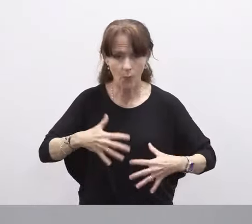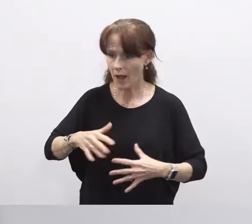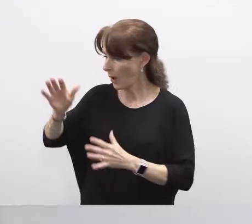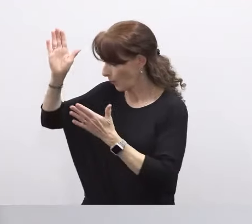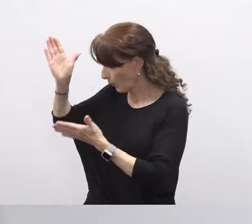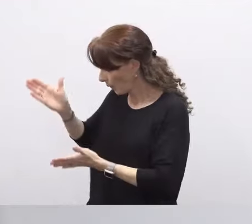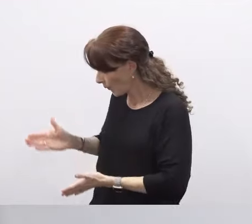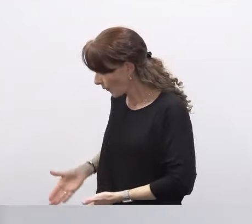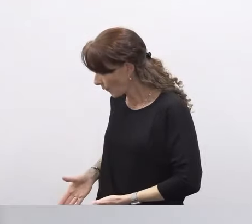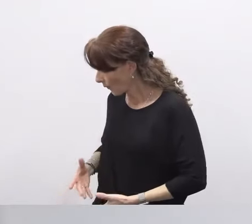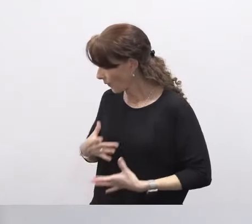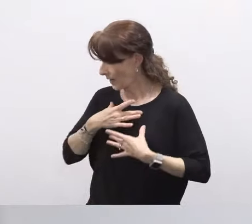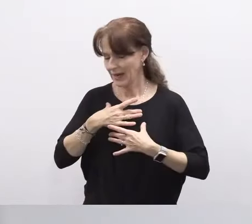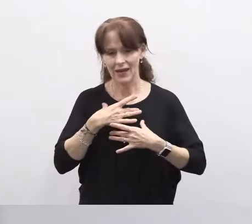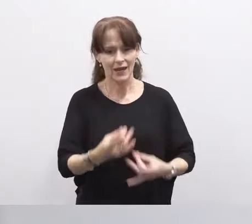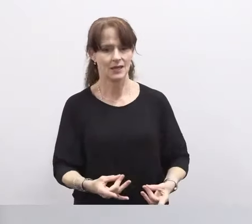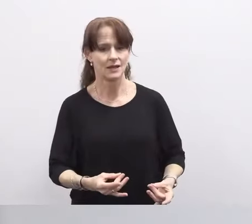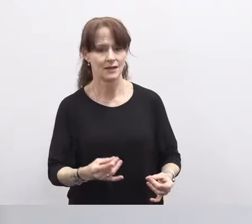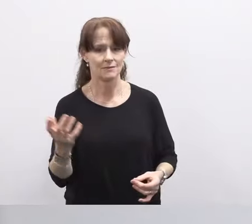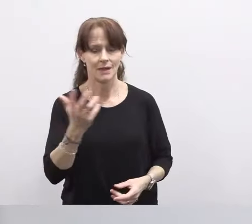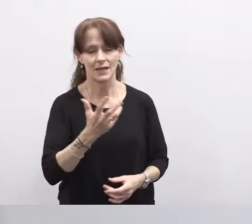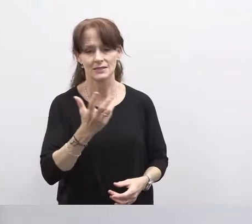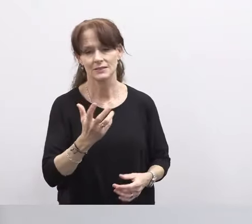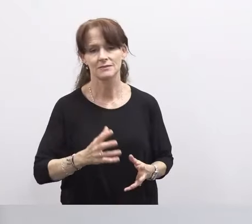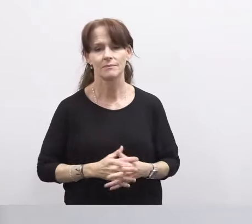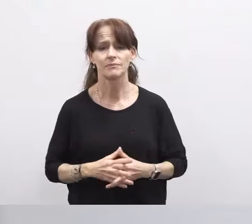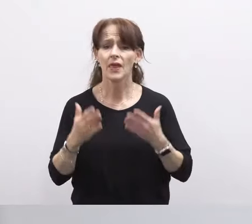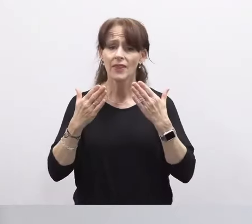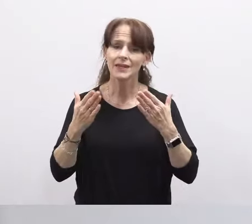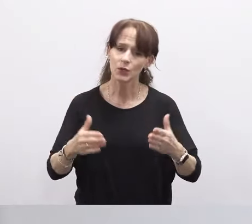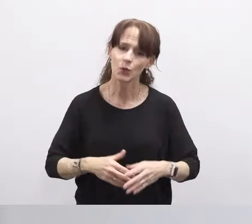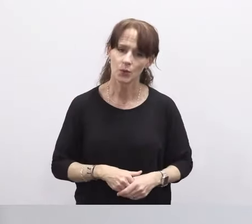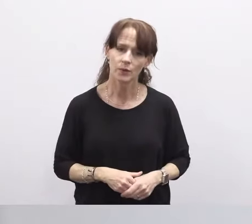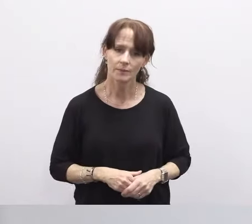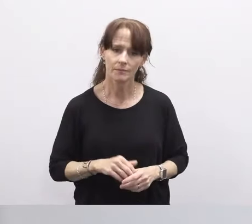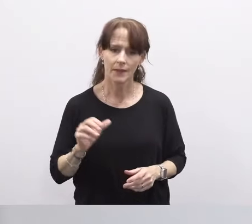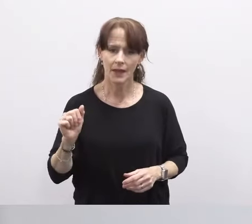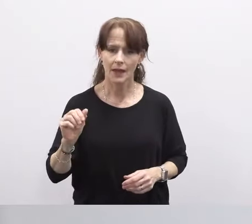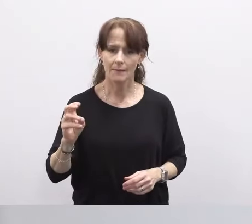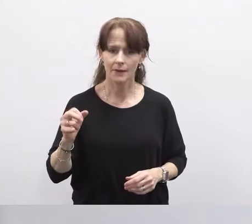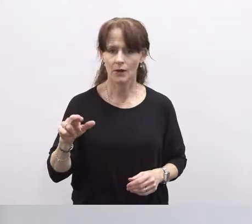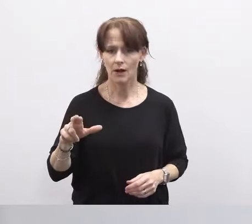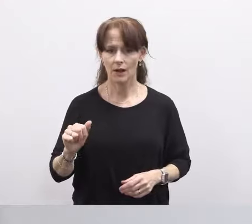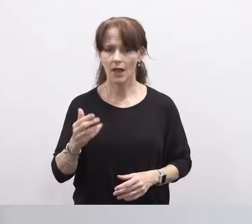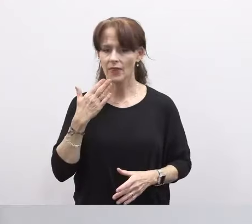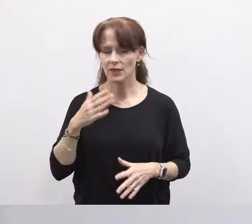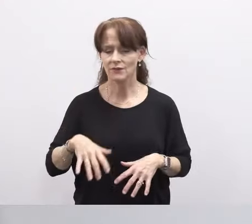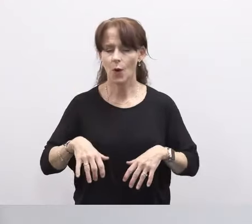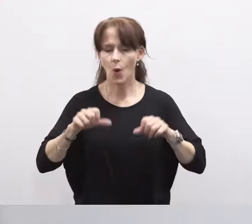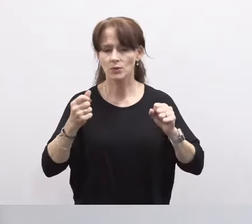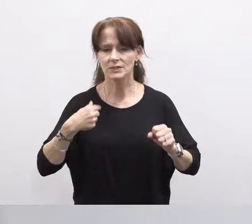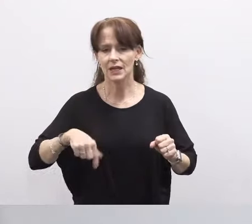Yeah, it was amazing. Thank you, America. And again, thank you for hosting us last week